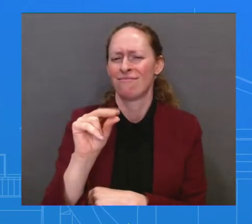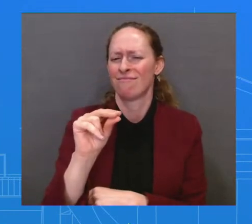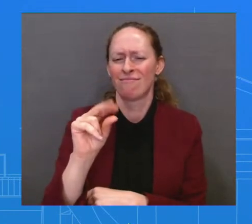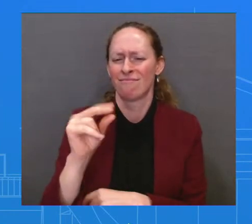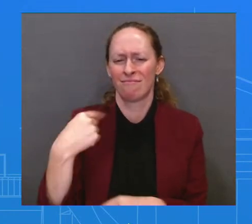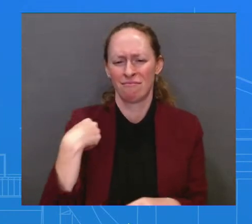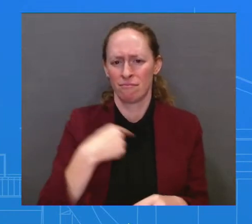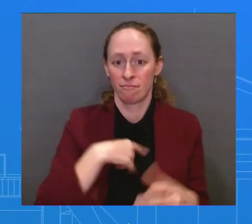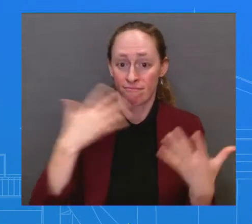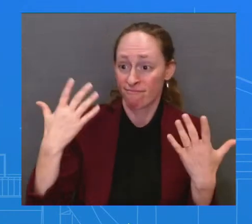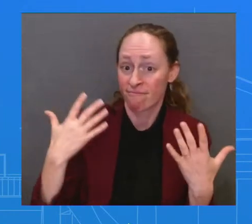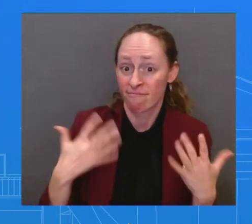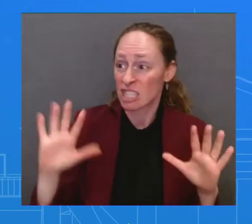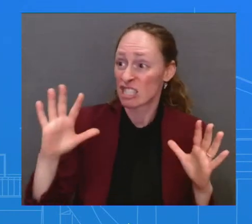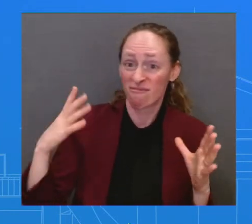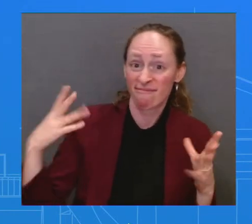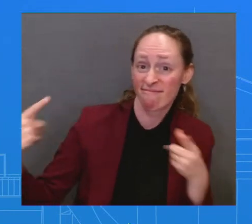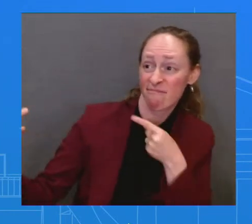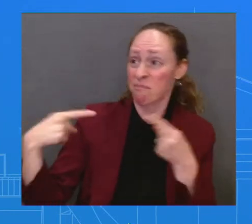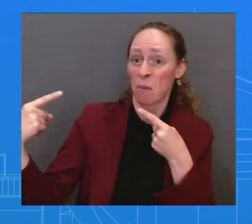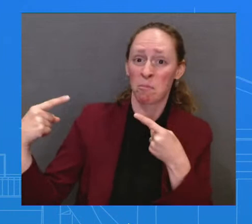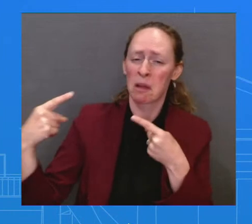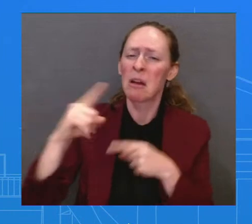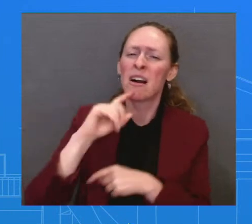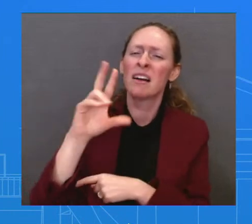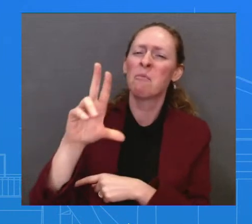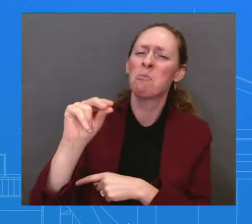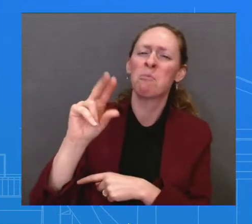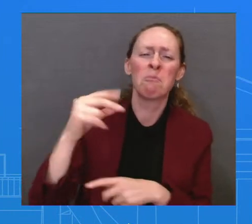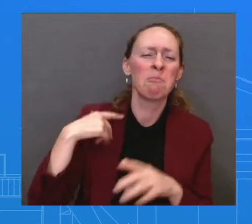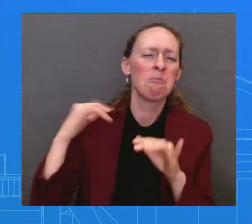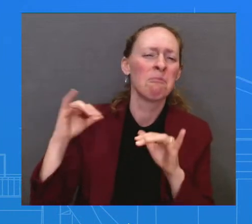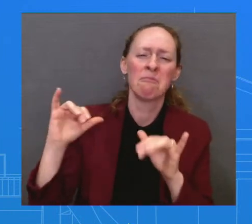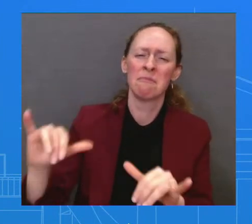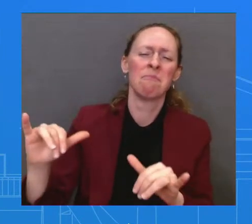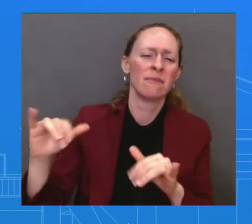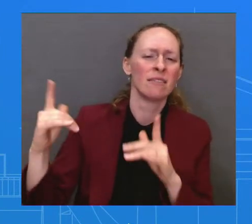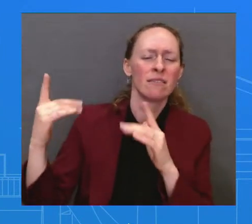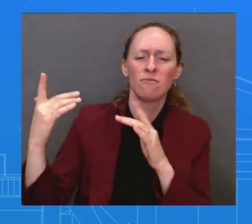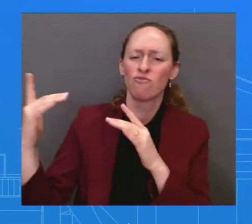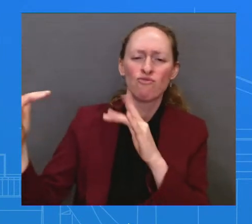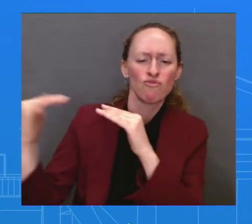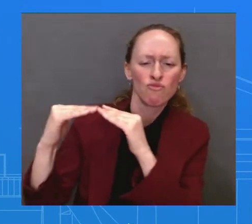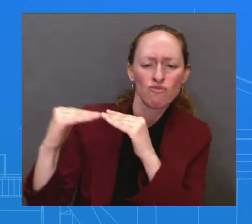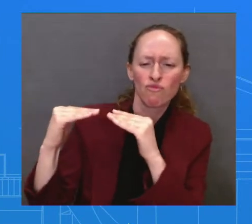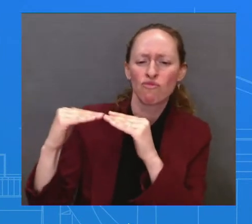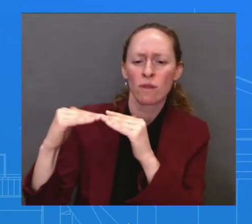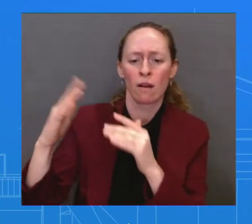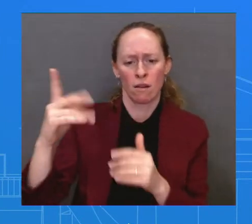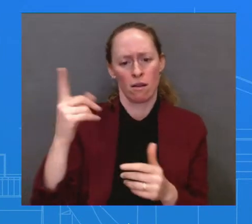and the perpetrators held to account. That is what the United States has stood for from the moment this emerged in public,